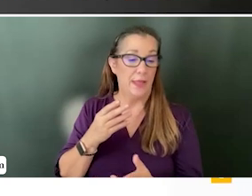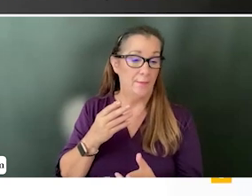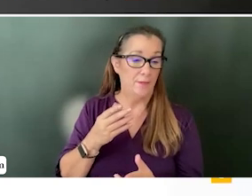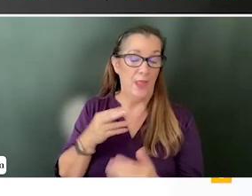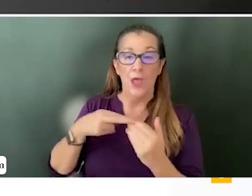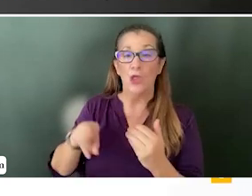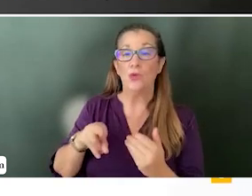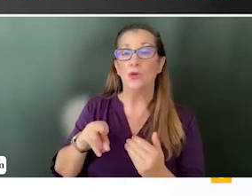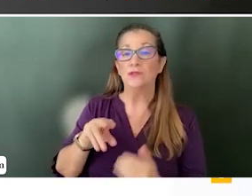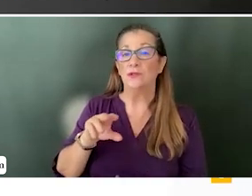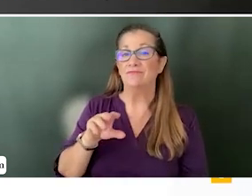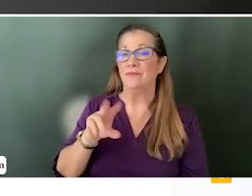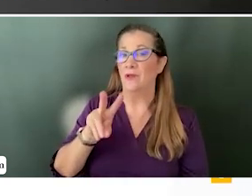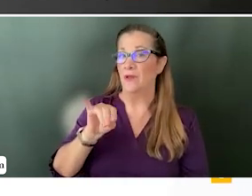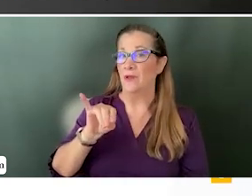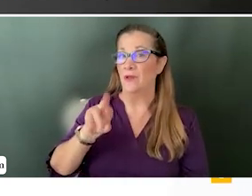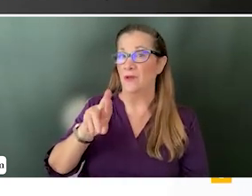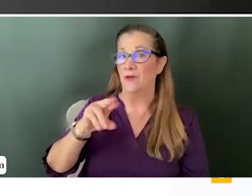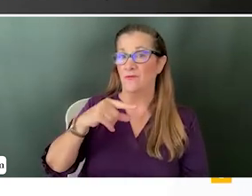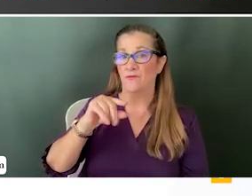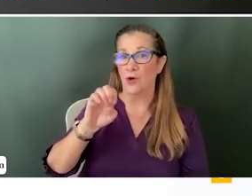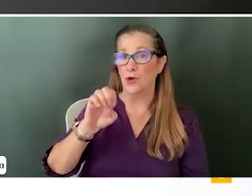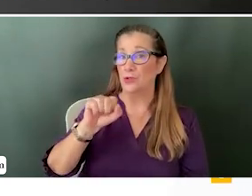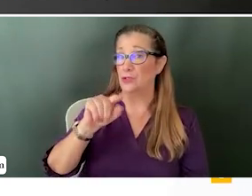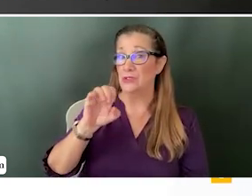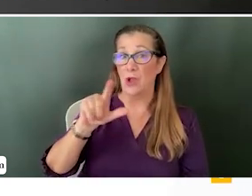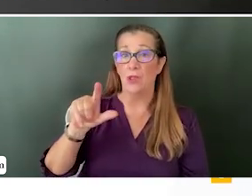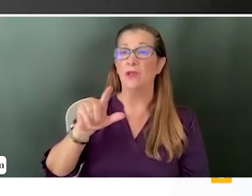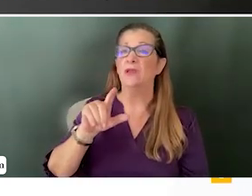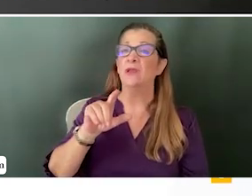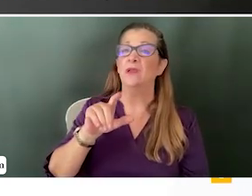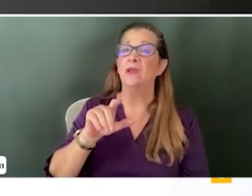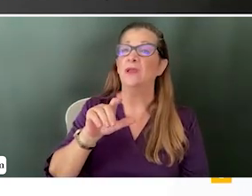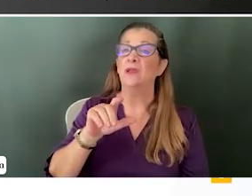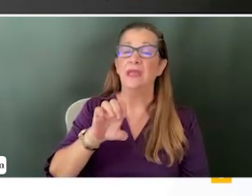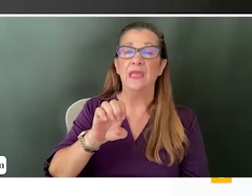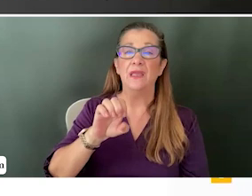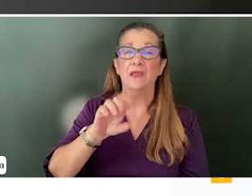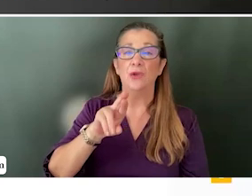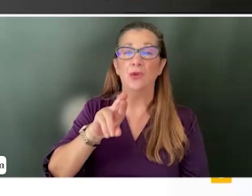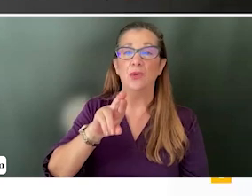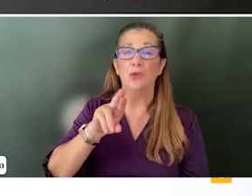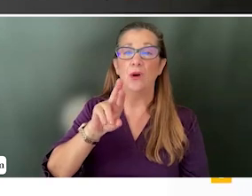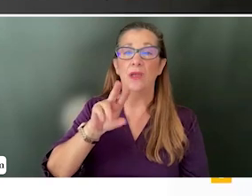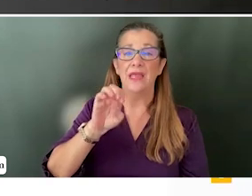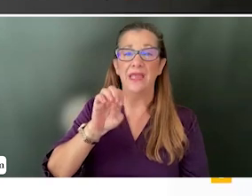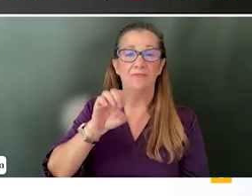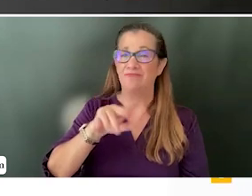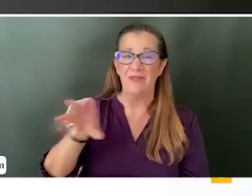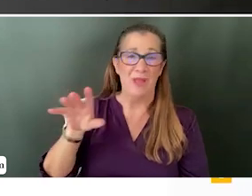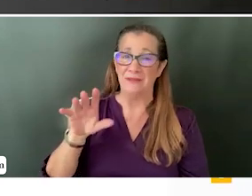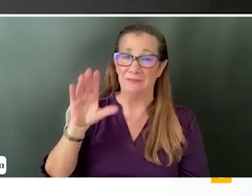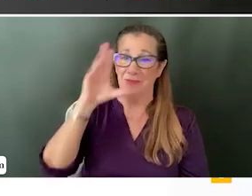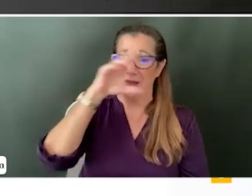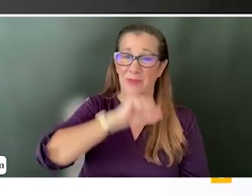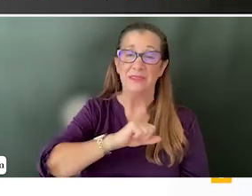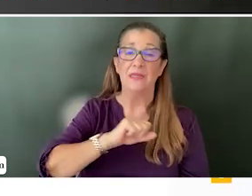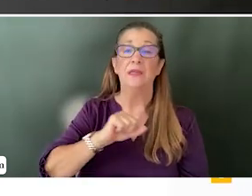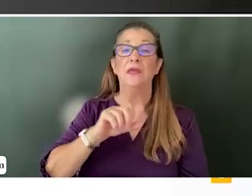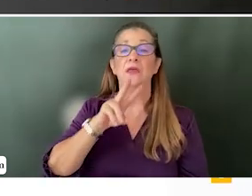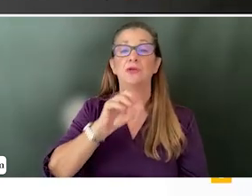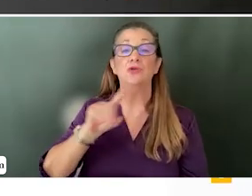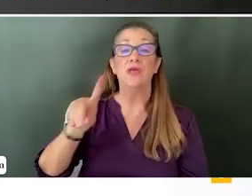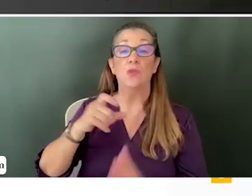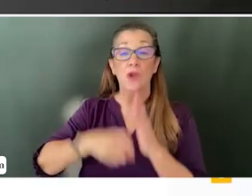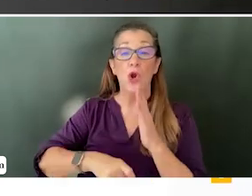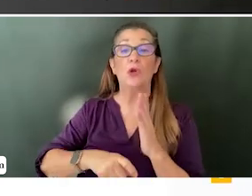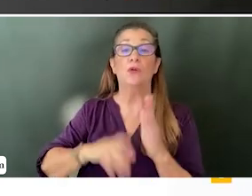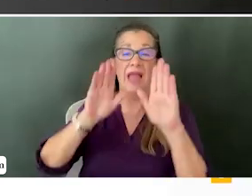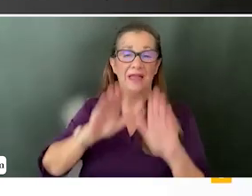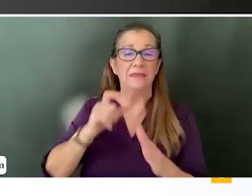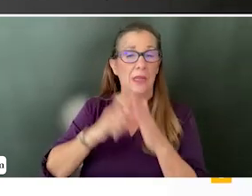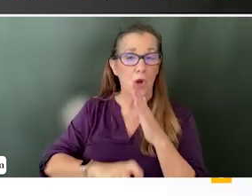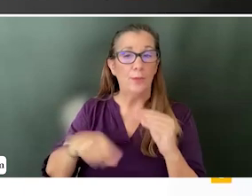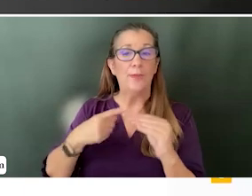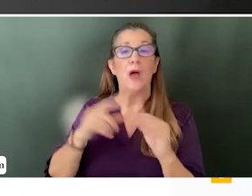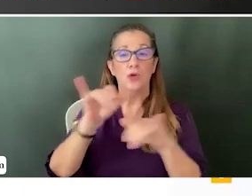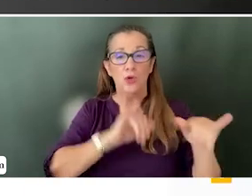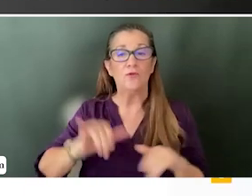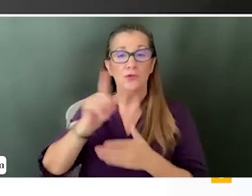Burgstahler, B U R G S T A H L E R, 2001 article, um, which is an excellent article on Universal Design for Learning,